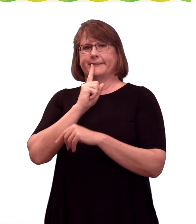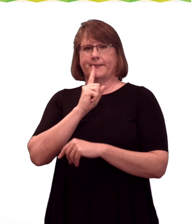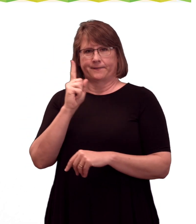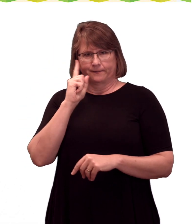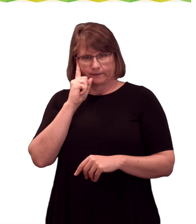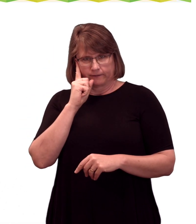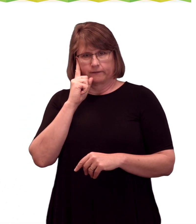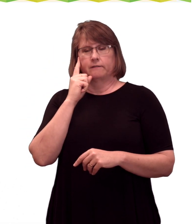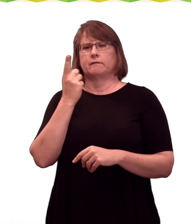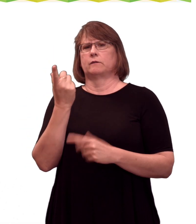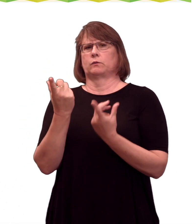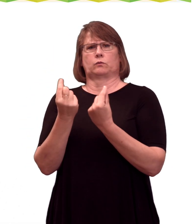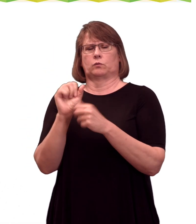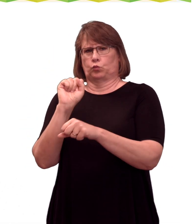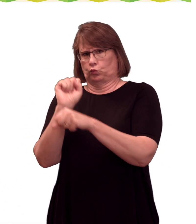who is in the work force.